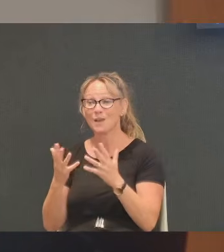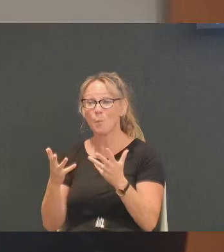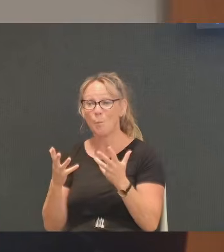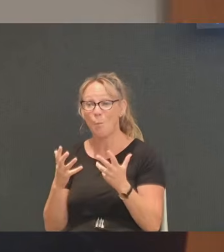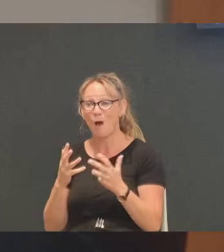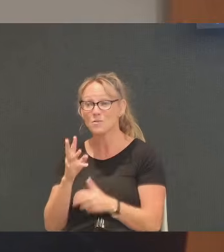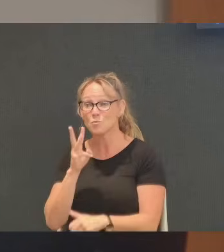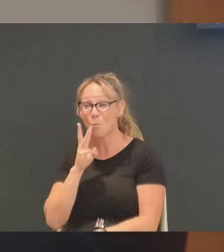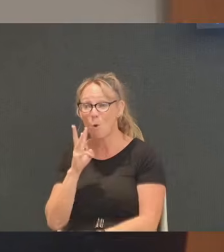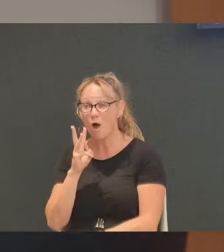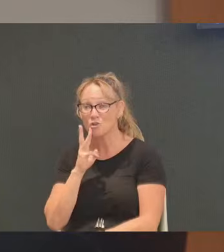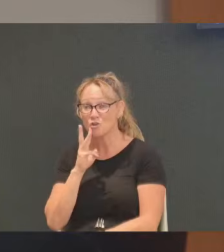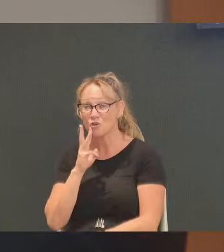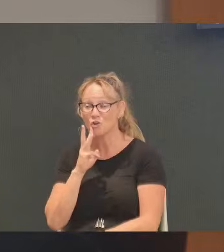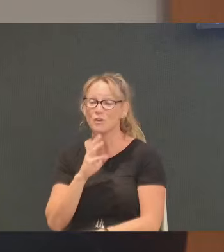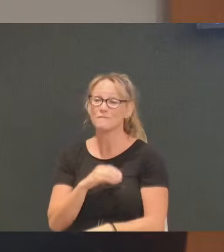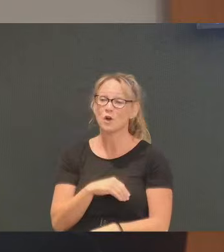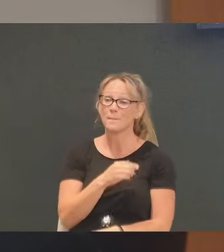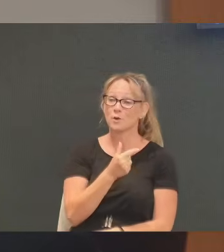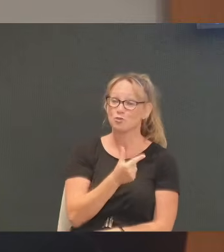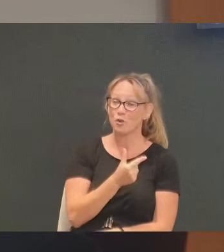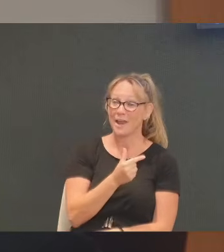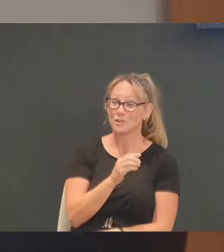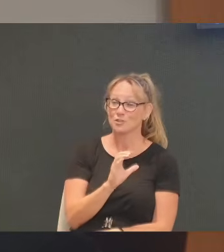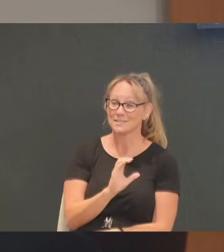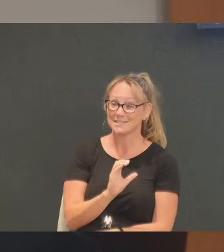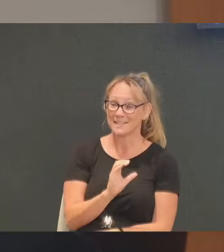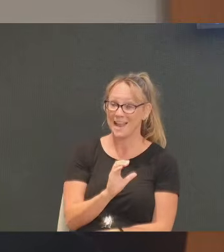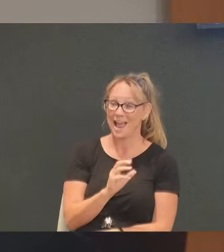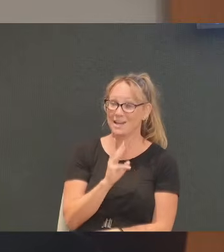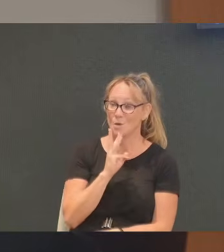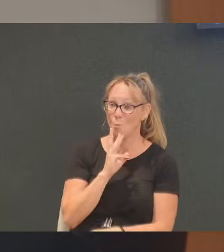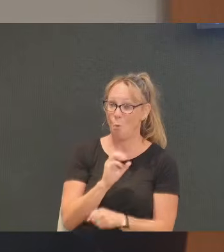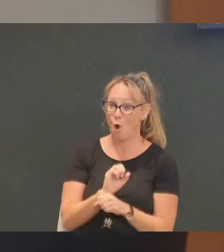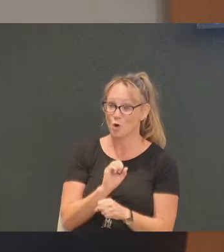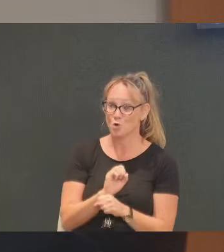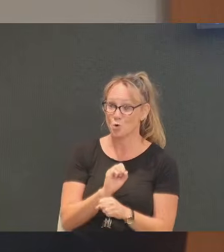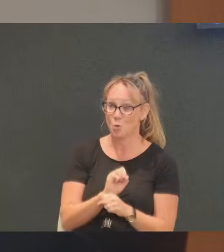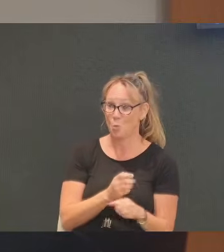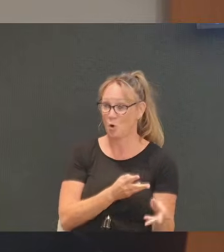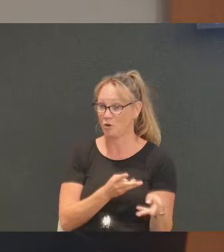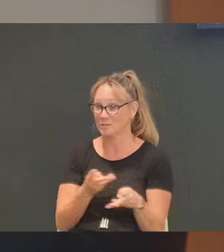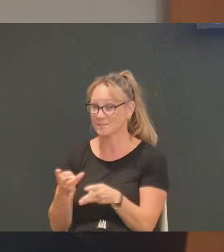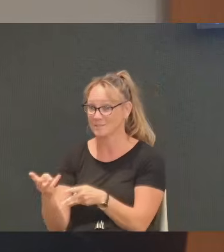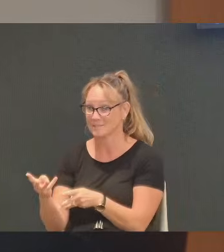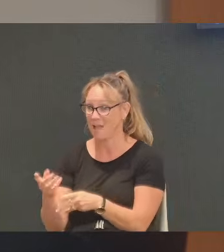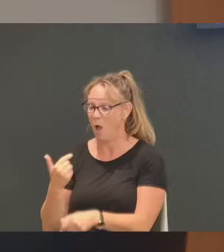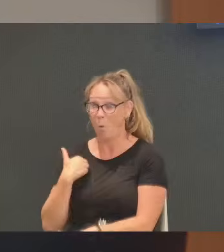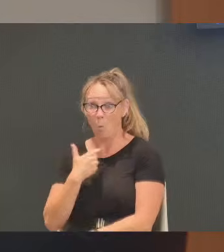Cincinnati Waterworks. So we said we're happy to do that and replace the wellwater. We just